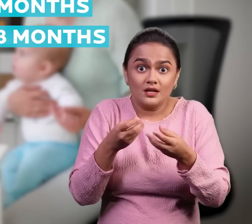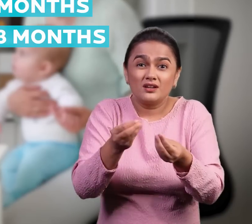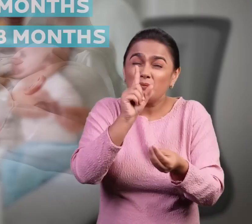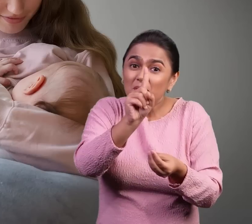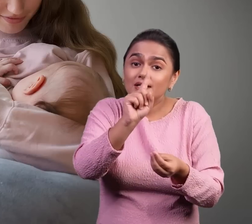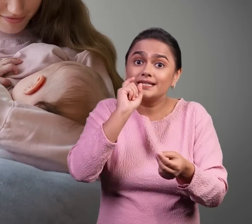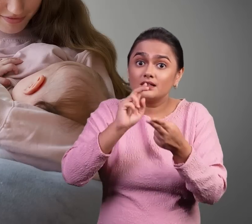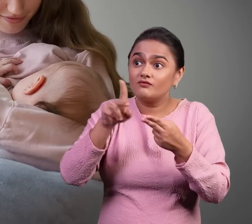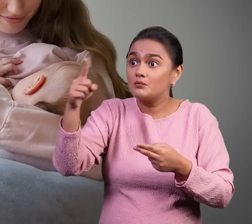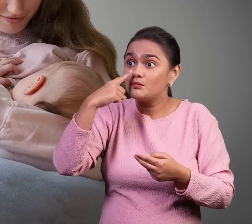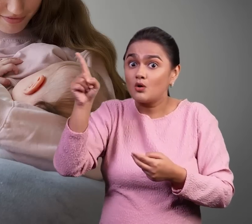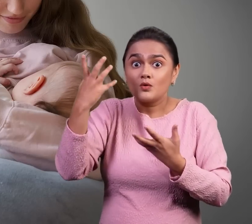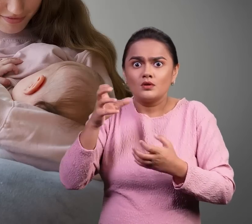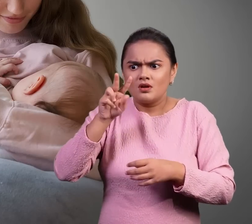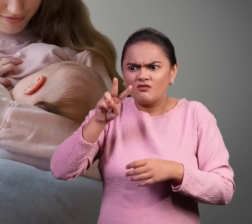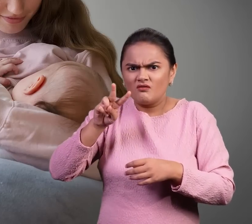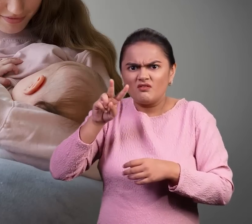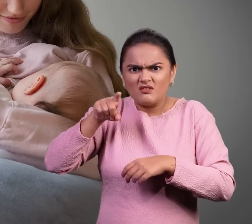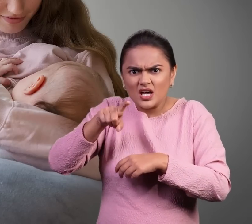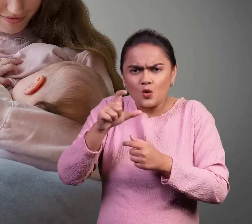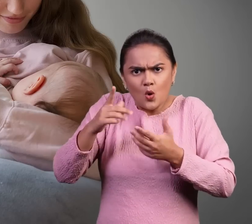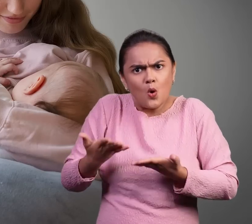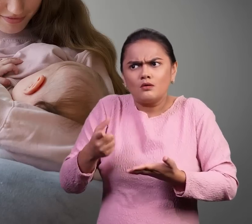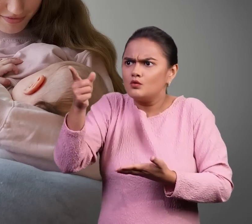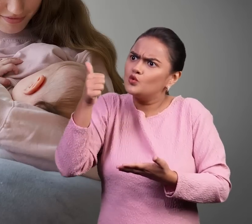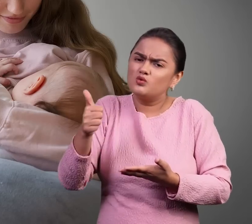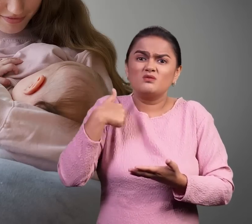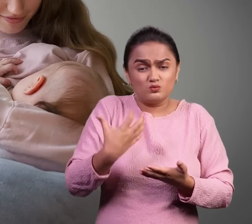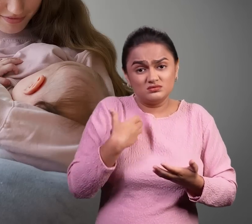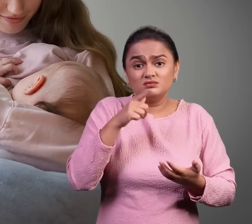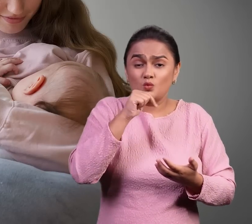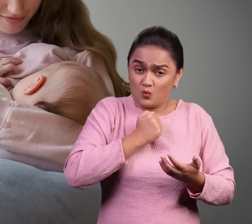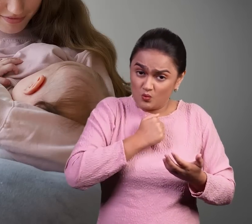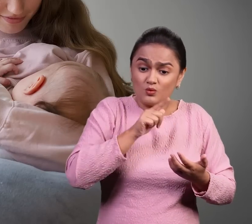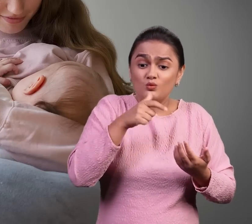What if the mother believes her viral load is controlled and wants to breastfeed?